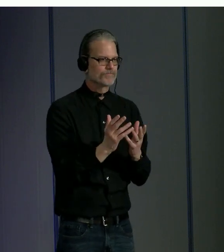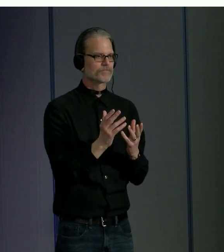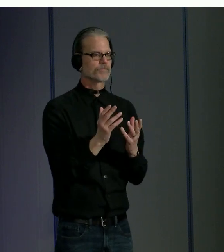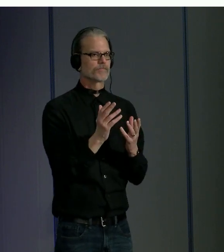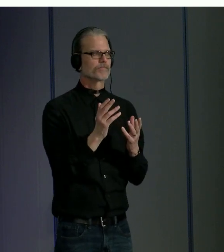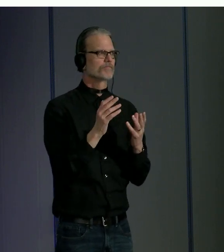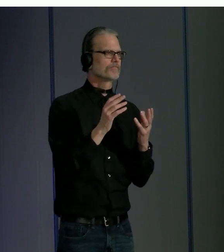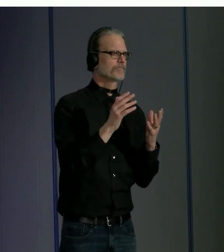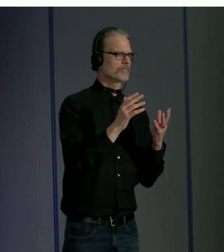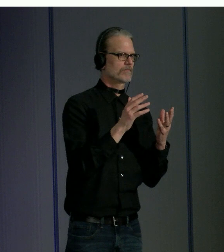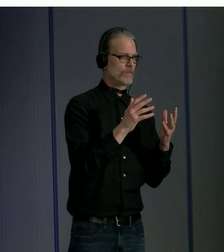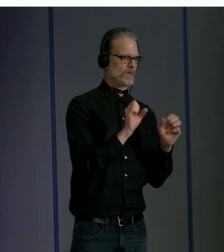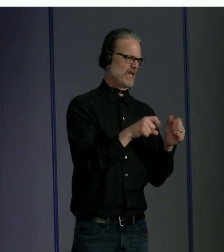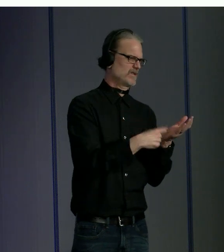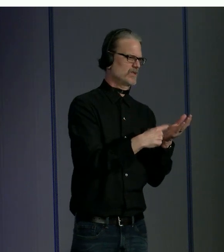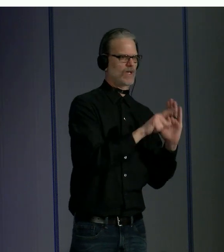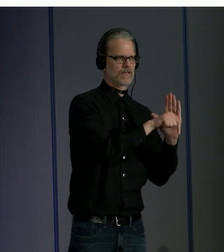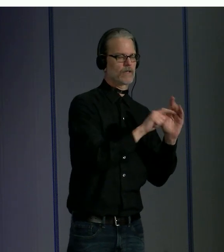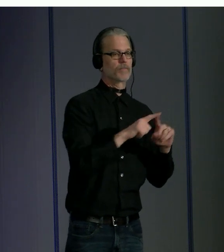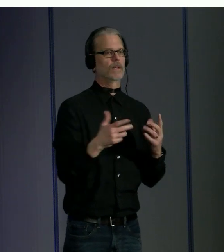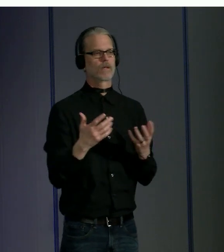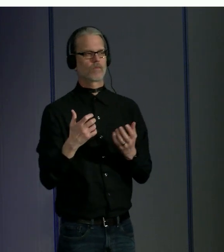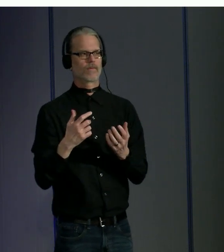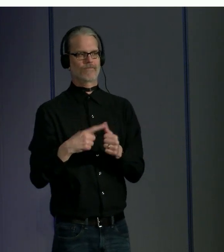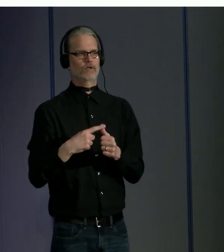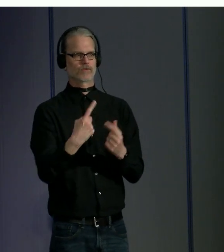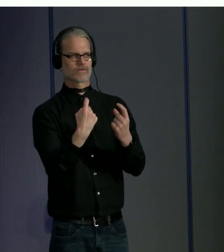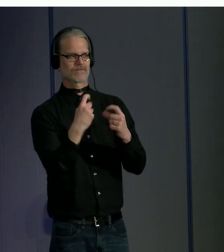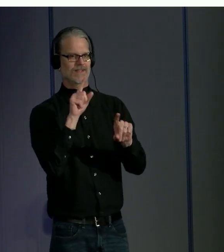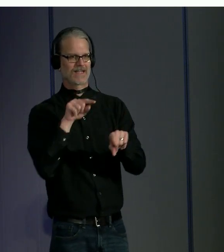I want to get on to the discussion part. But thank you.